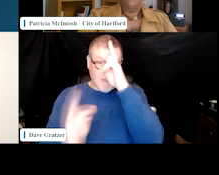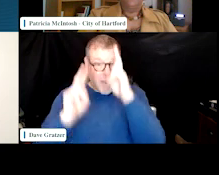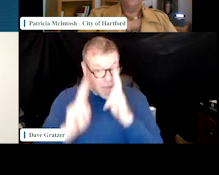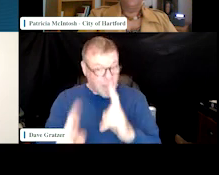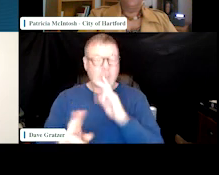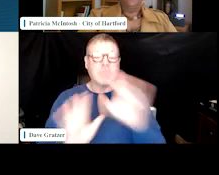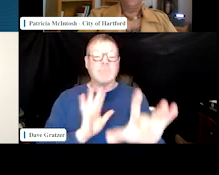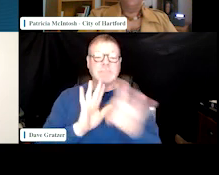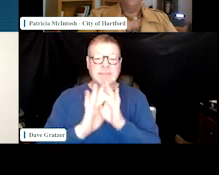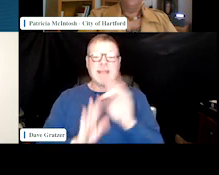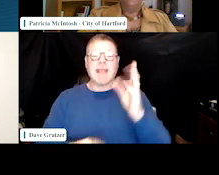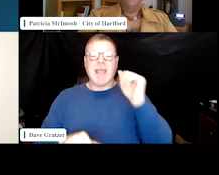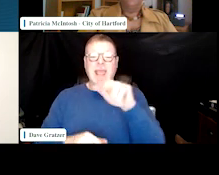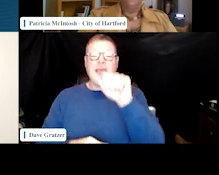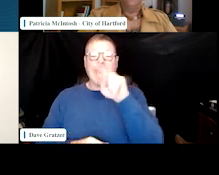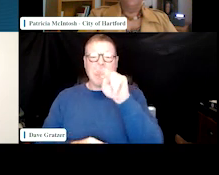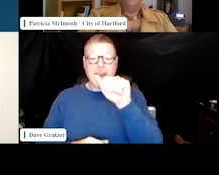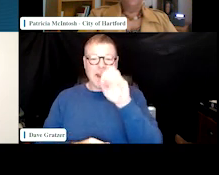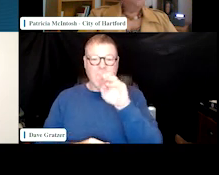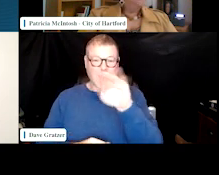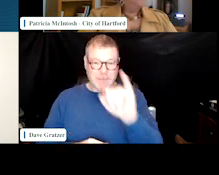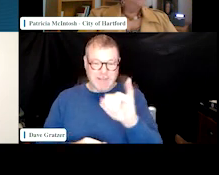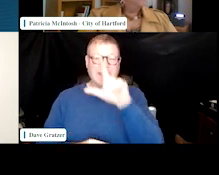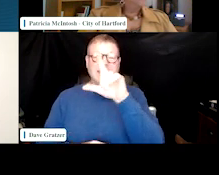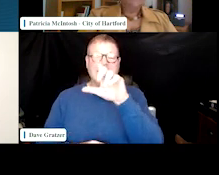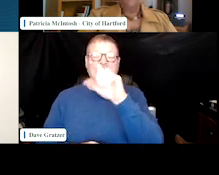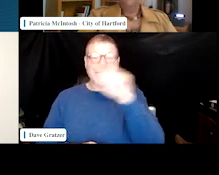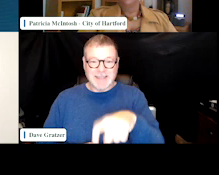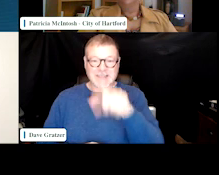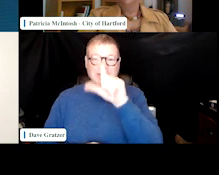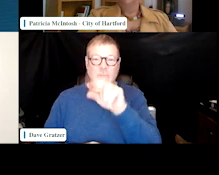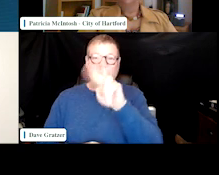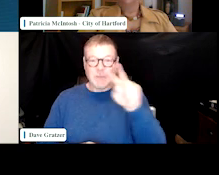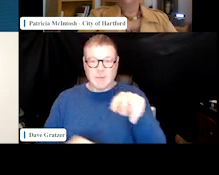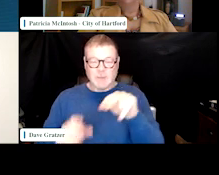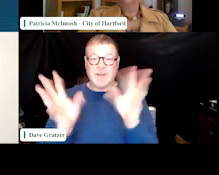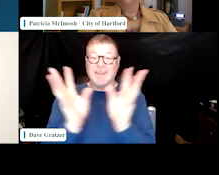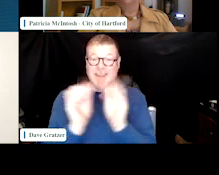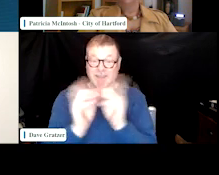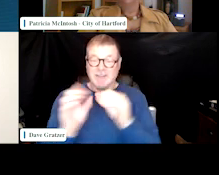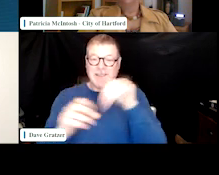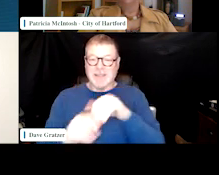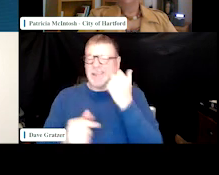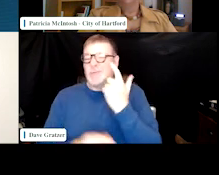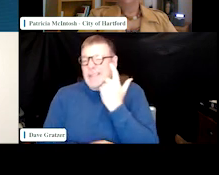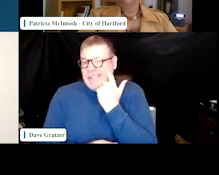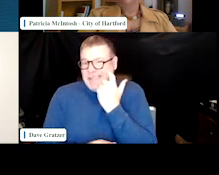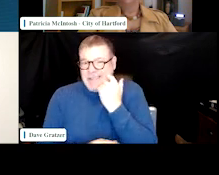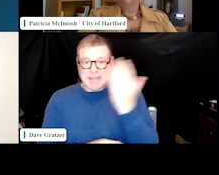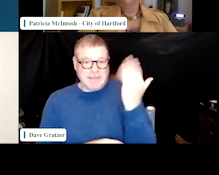to present at the NAMI Texas 2022, conference in which was just this past November.